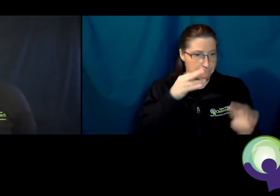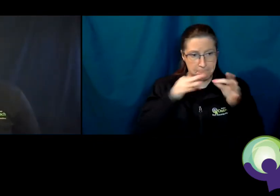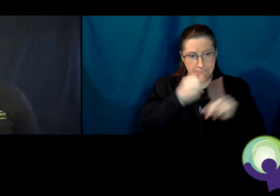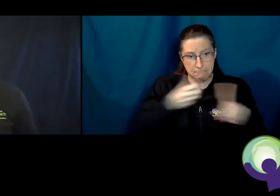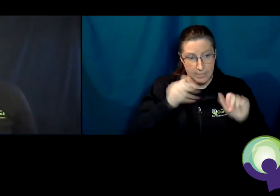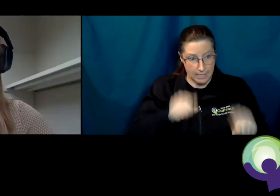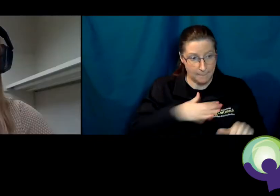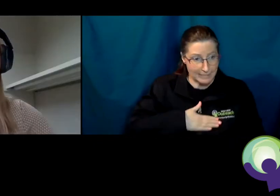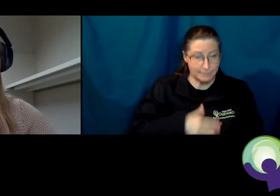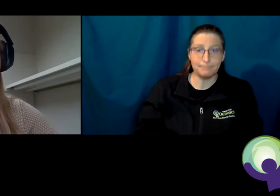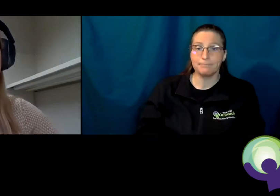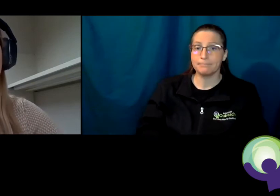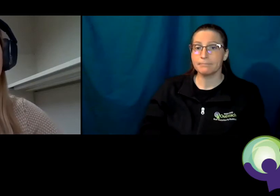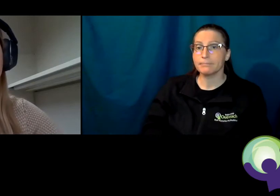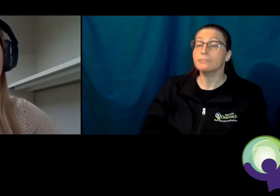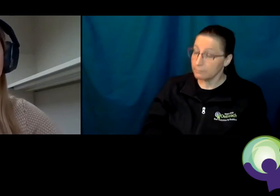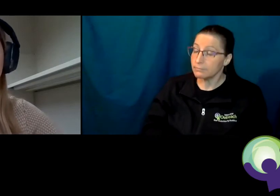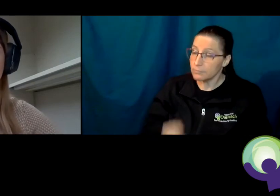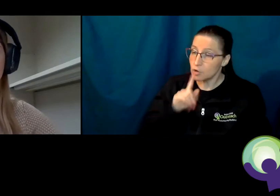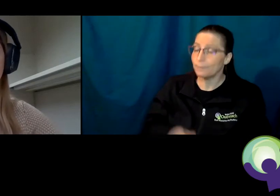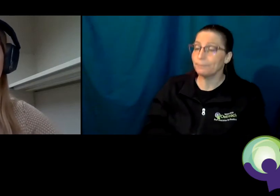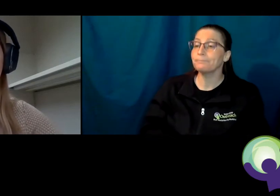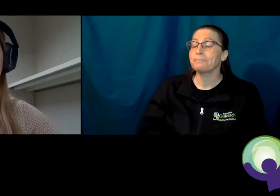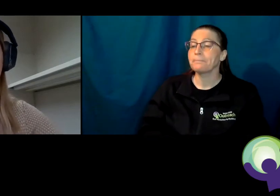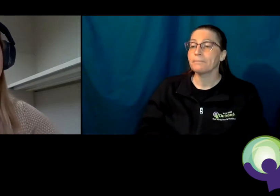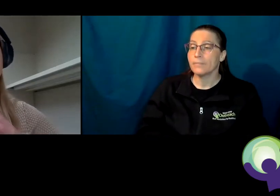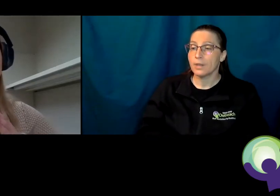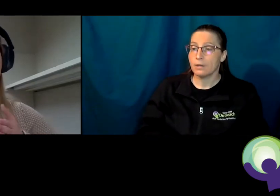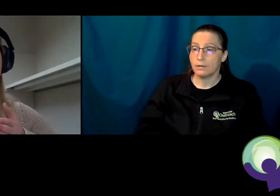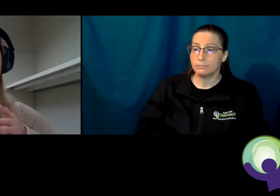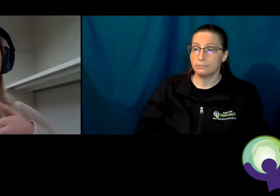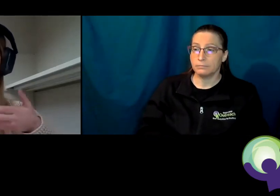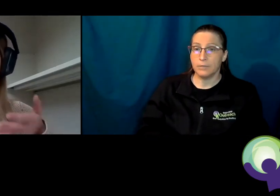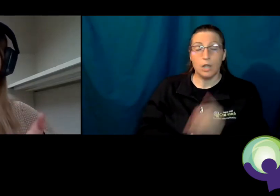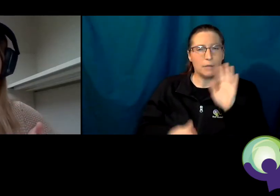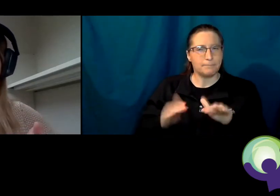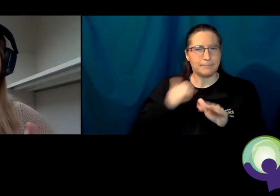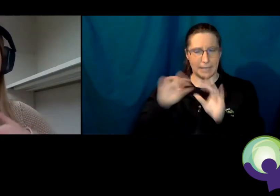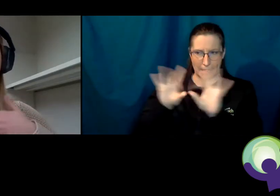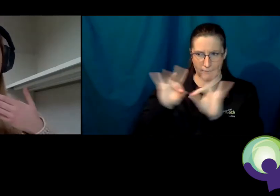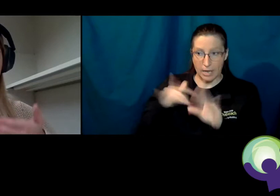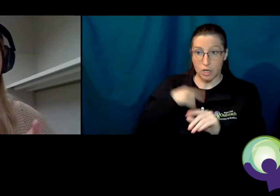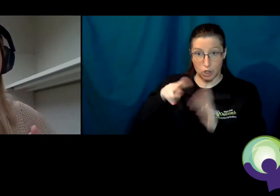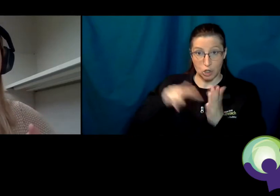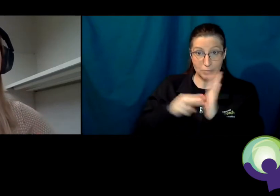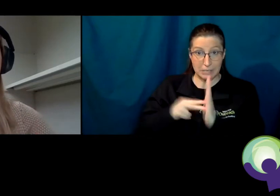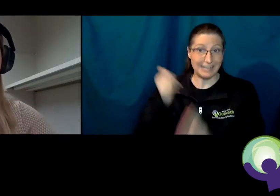Jordenne: Yeah, do you mean the actual day-to-day, when you're working in your position